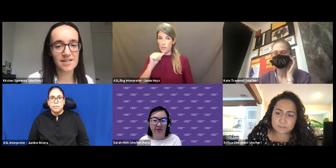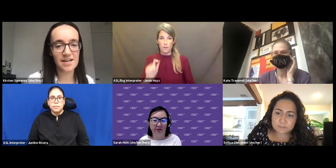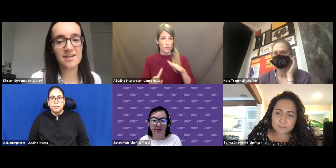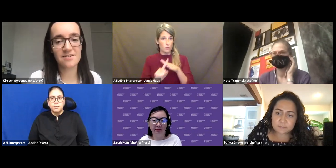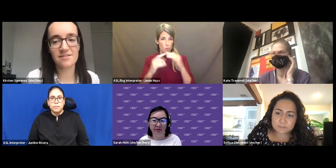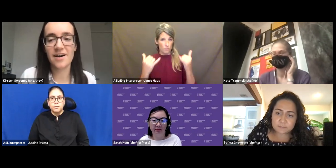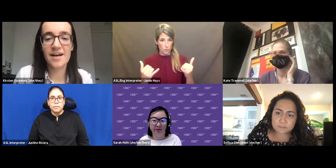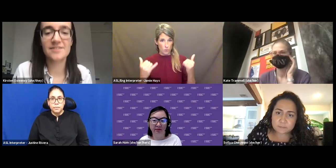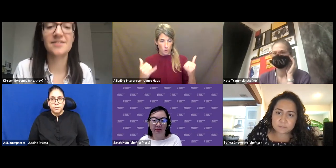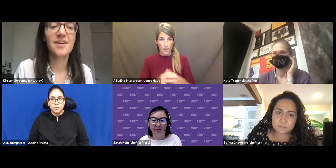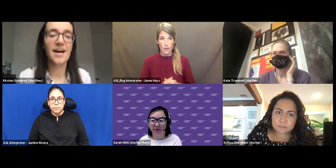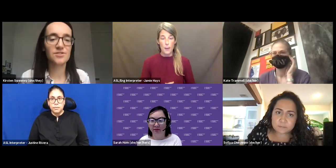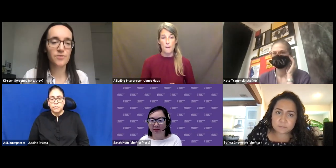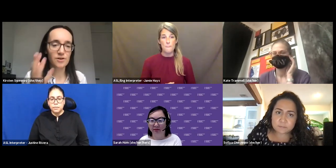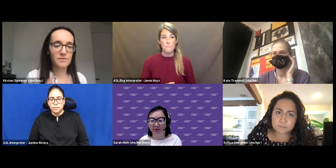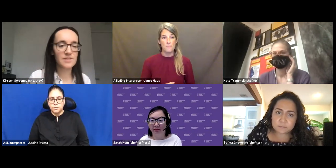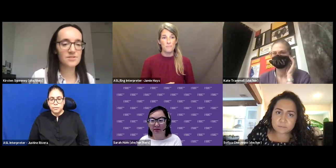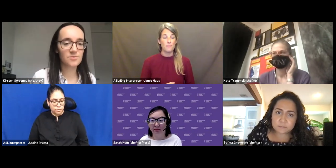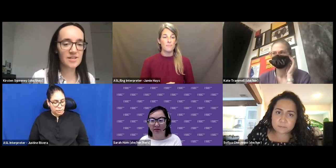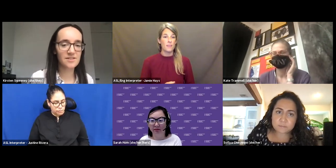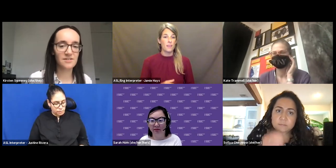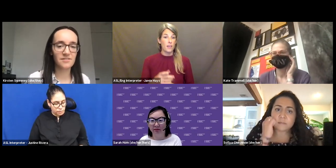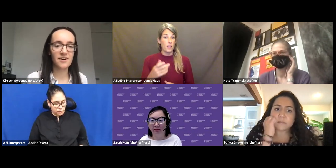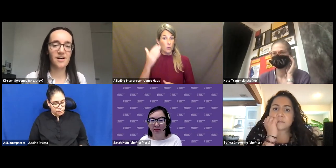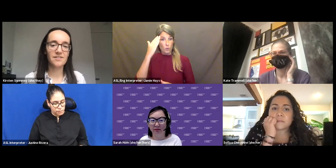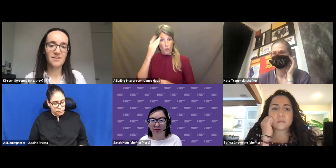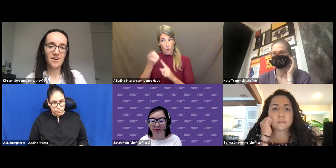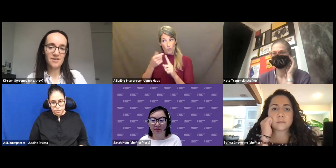today. You know, as you've heard from these three, you know, all